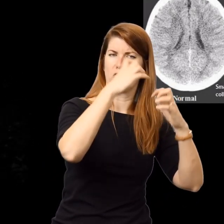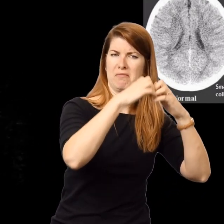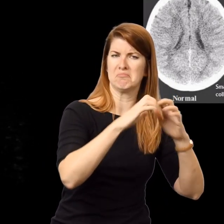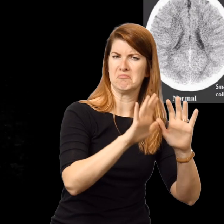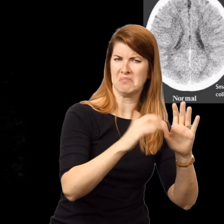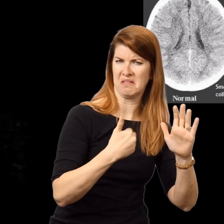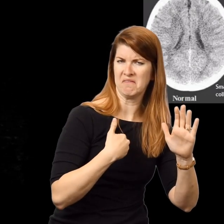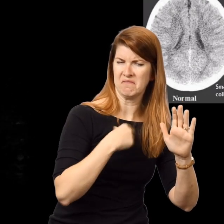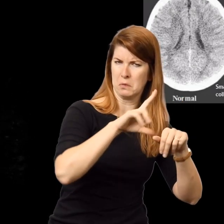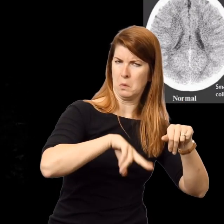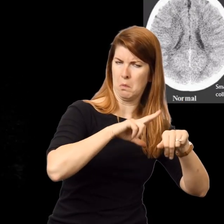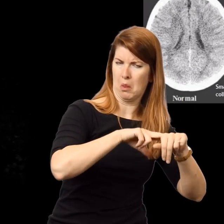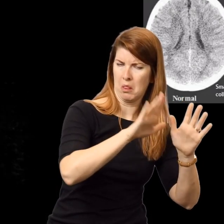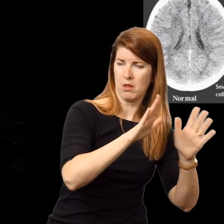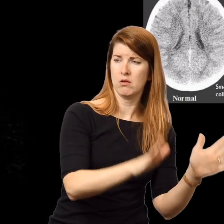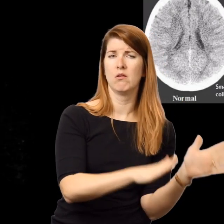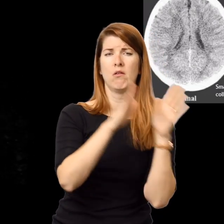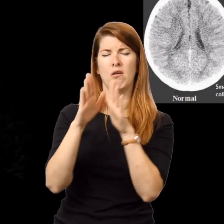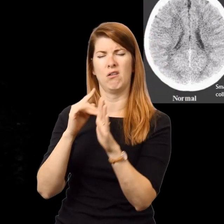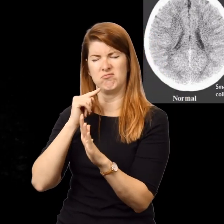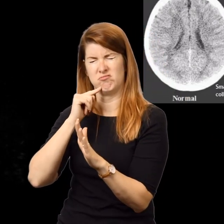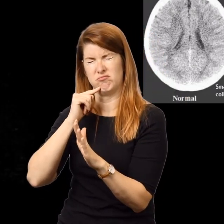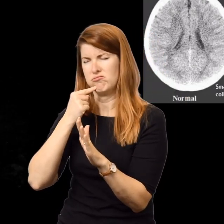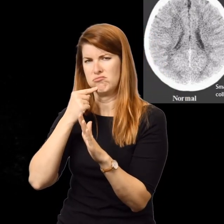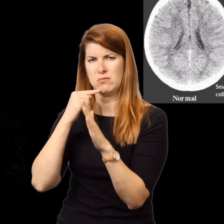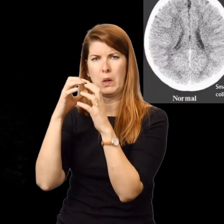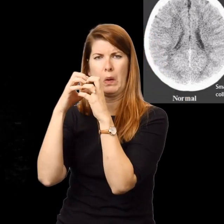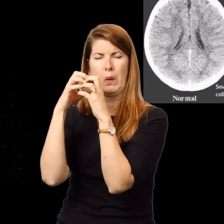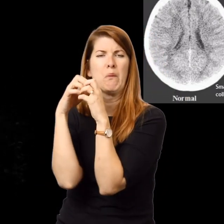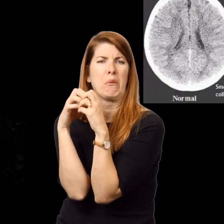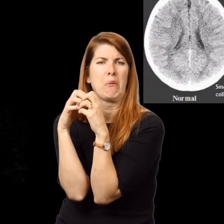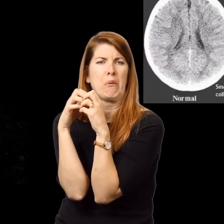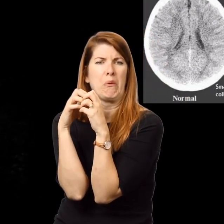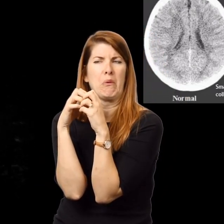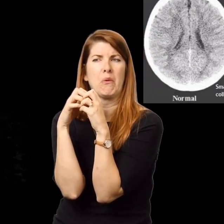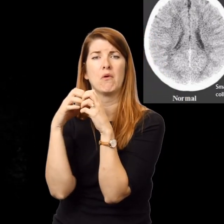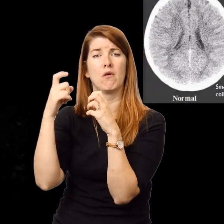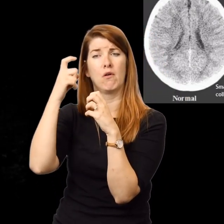and then on the right, it's a significantly more shrunken skull